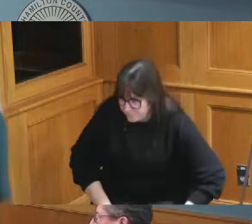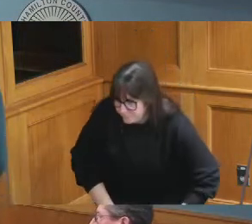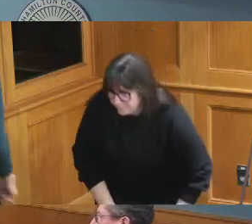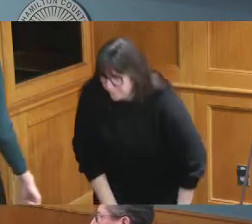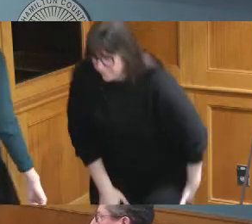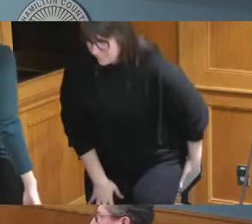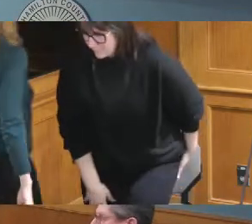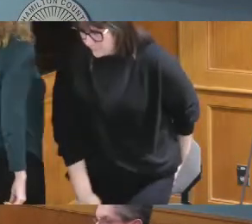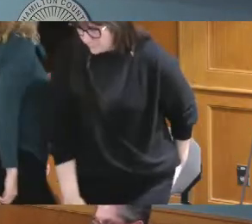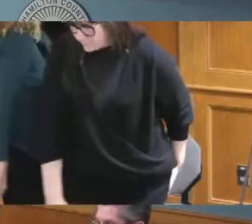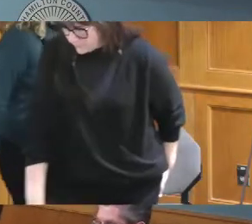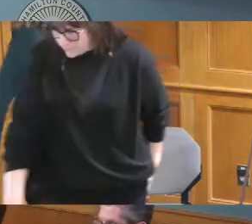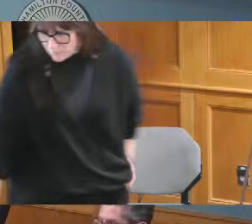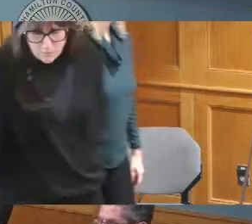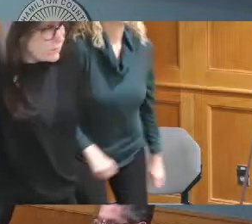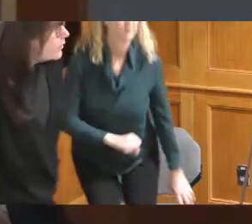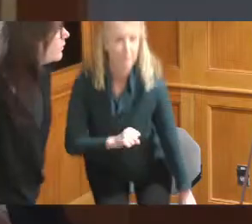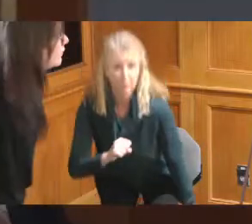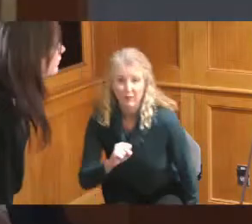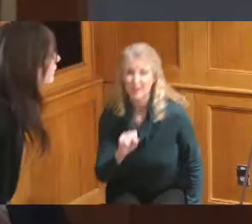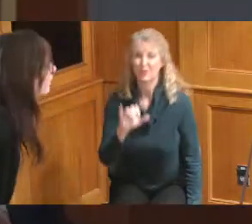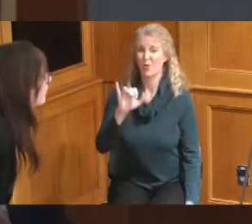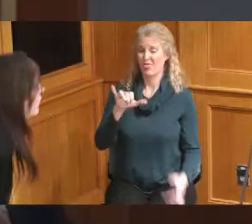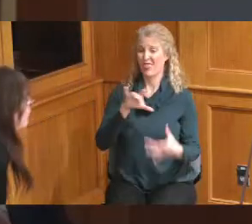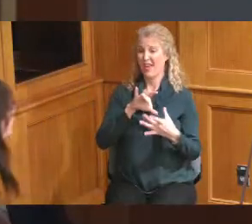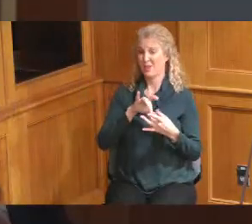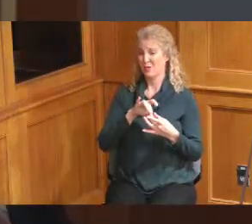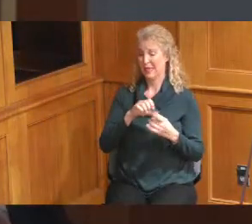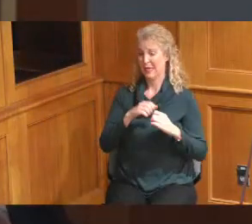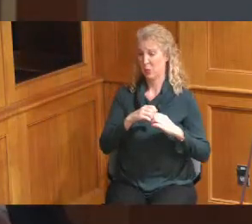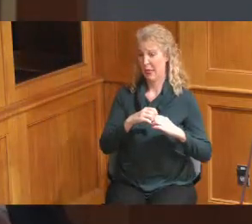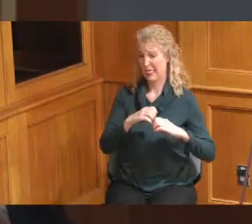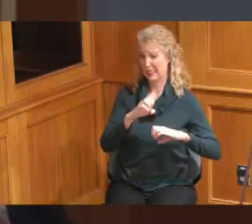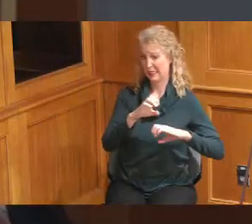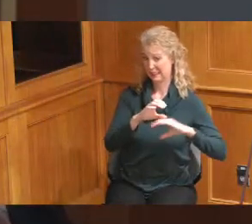well it's paying for equipment that goes into the EOC the construction side was County funded